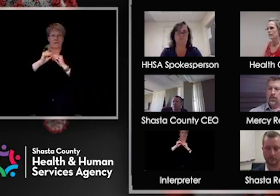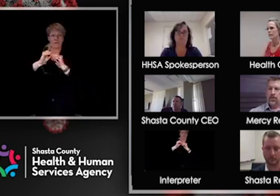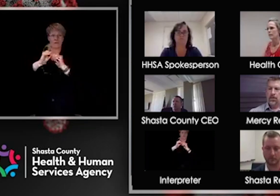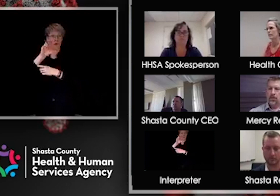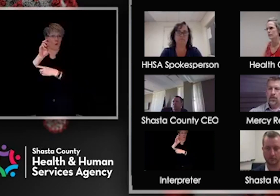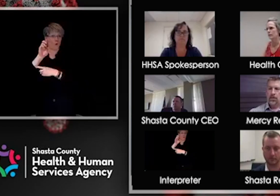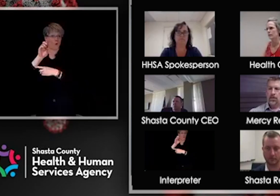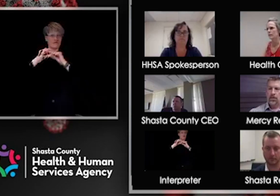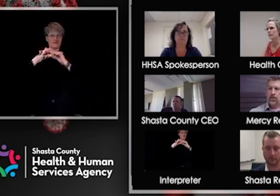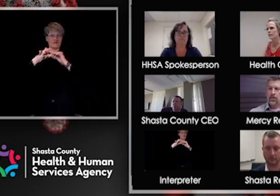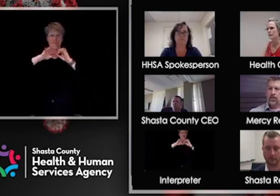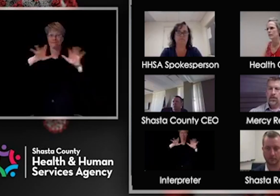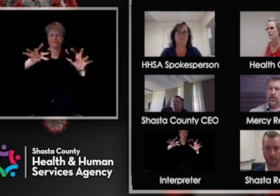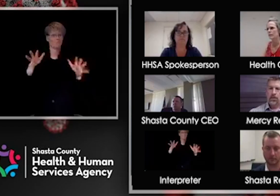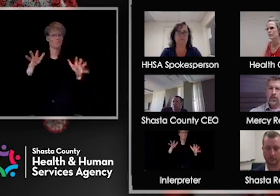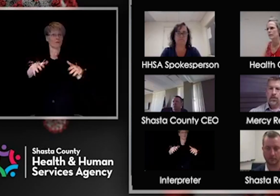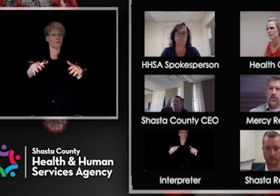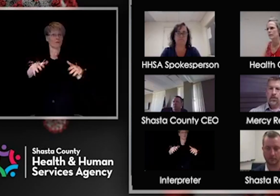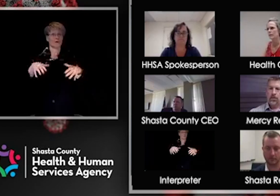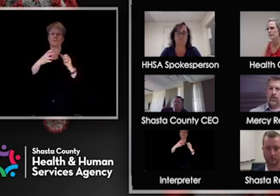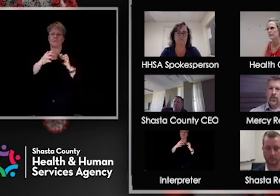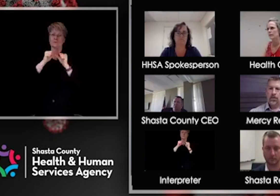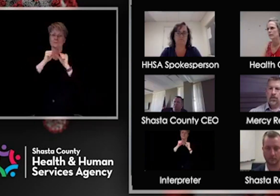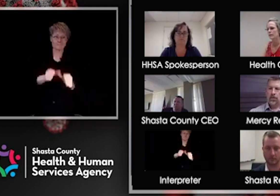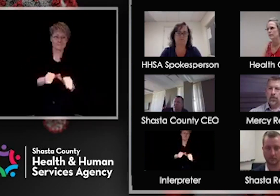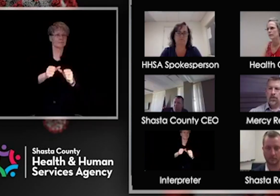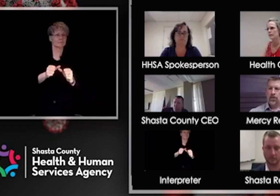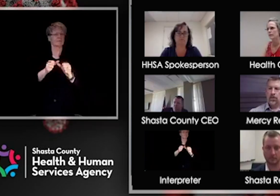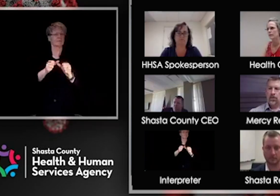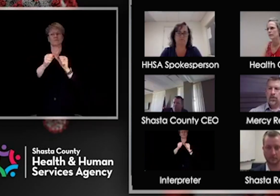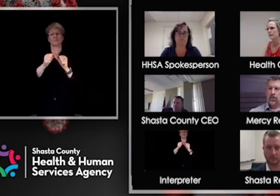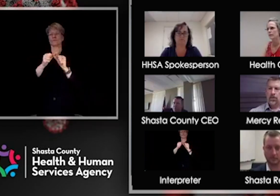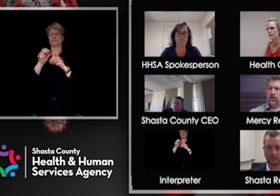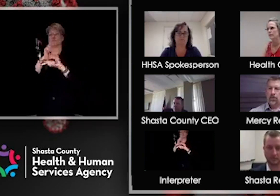precautions in all the public places, whether it be social distancing, using sanitation